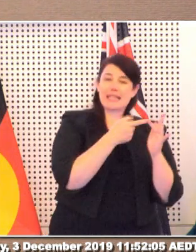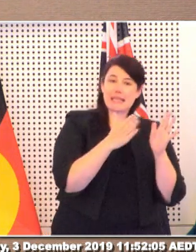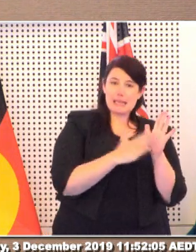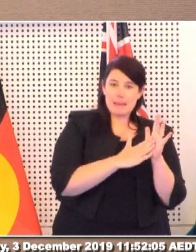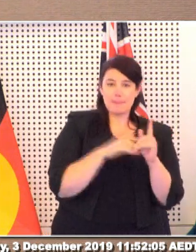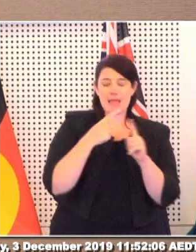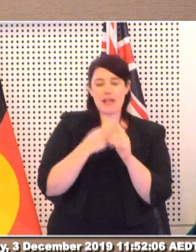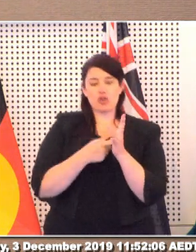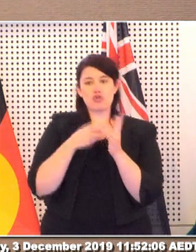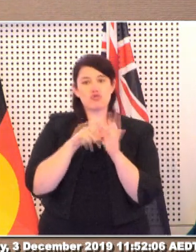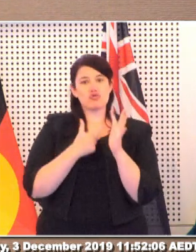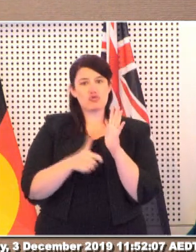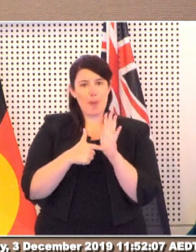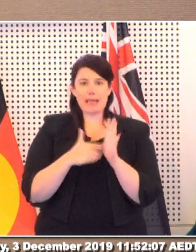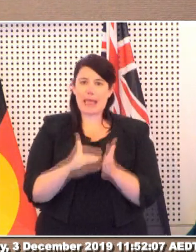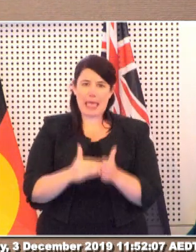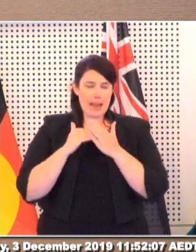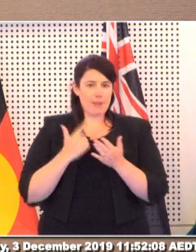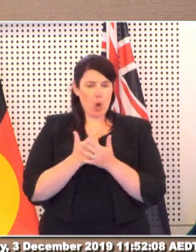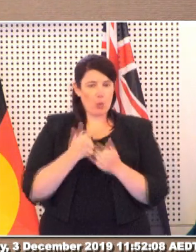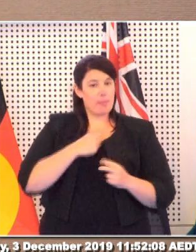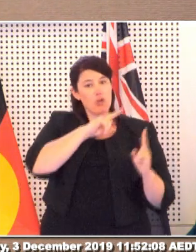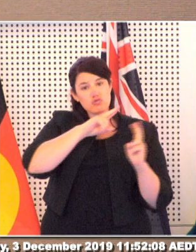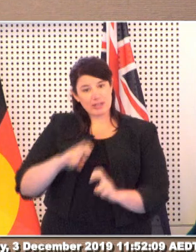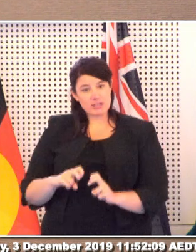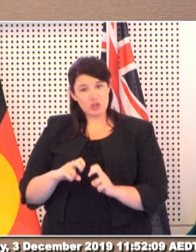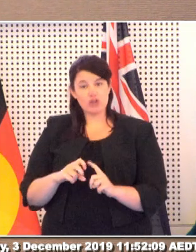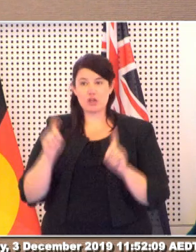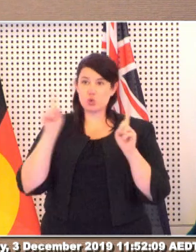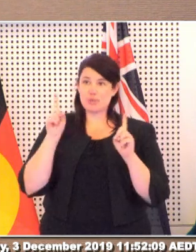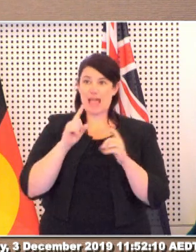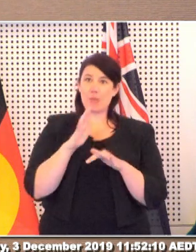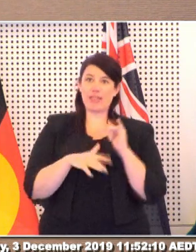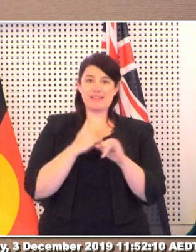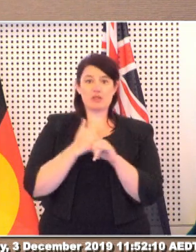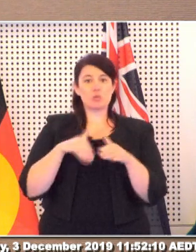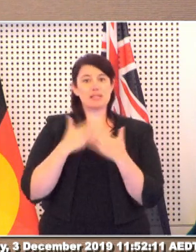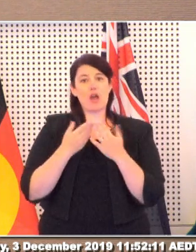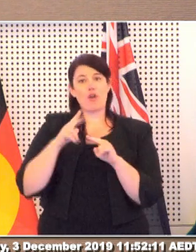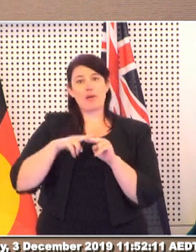leading my work and directing my work and today, on the International Day, I think their leadership really should be acknowledged.